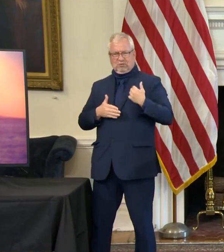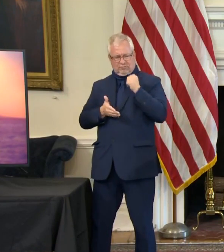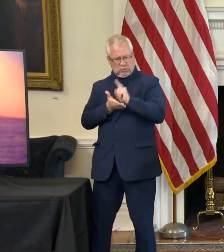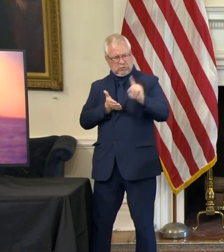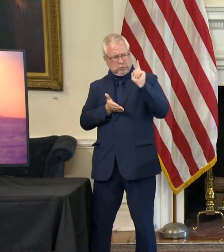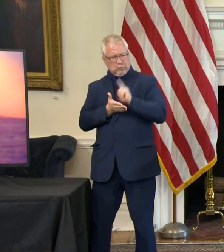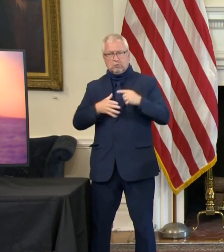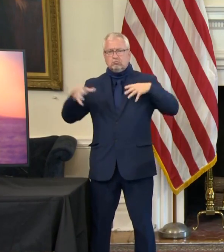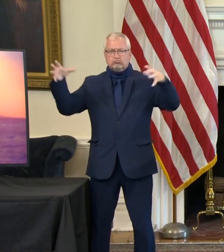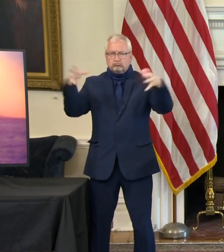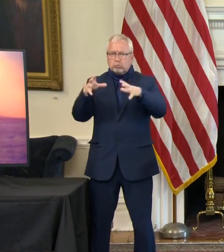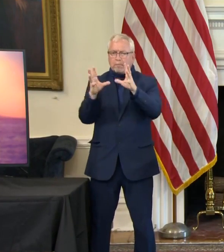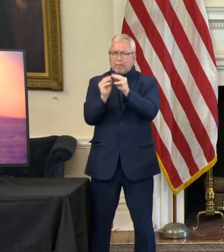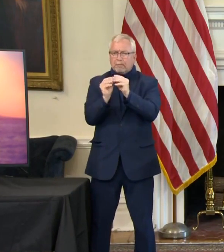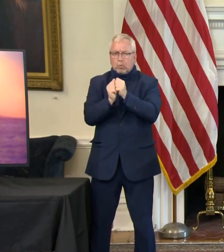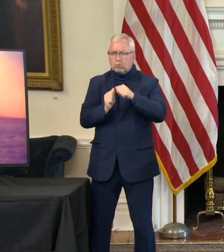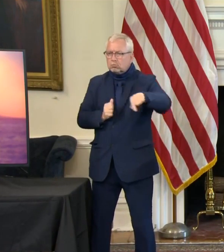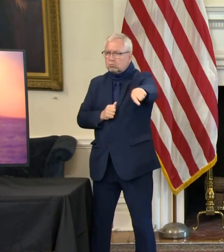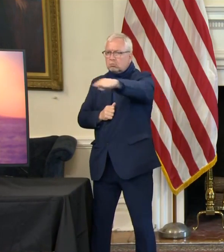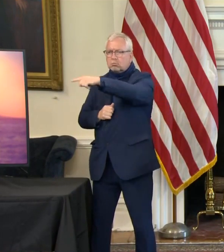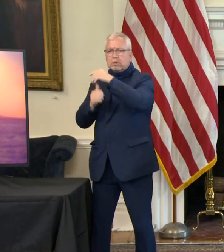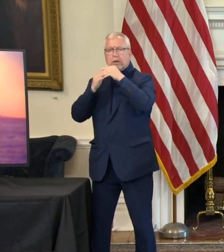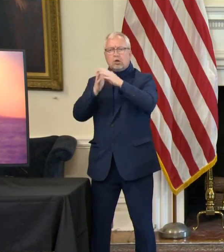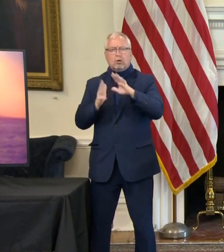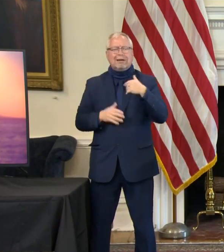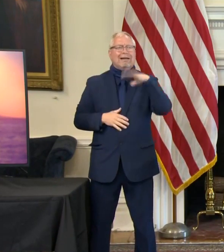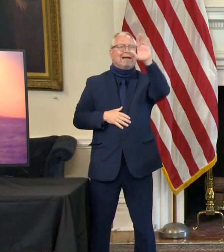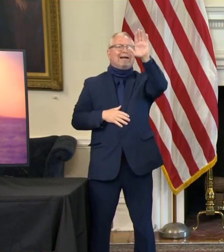THE COUNTY LEADERS. WE WERE HAVING WEEKLY CALLS.